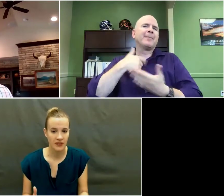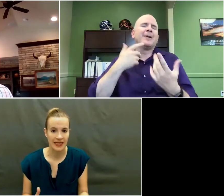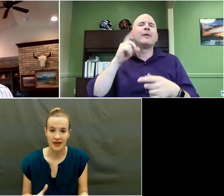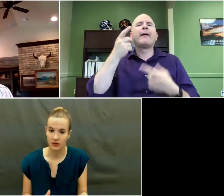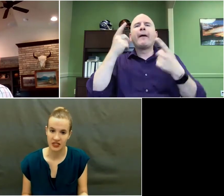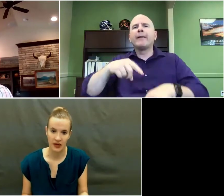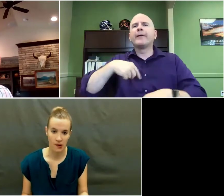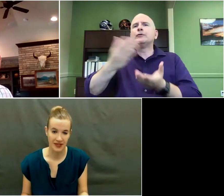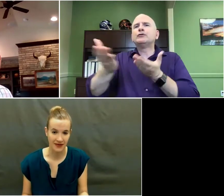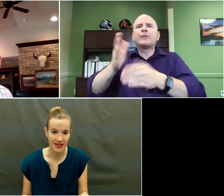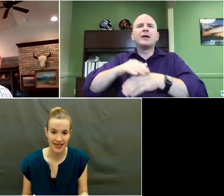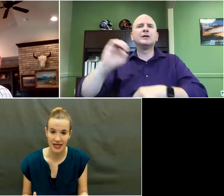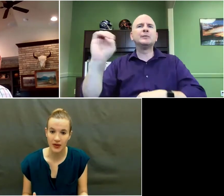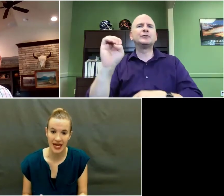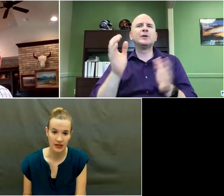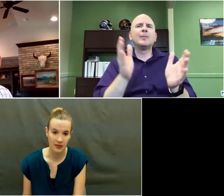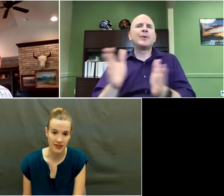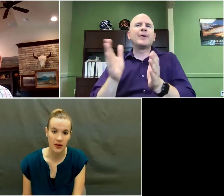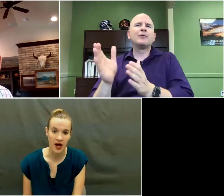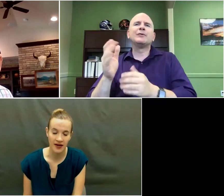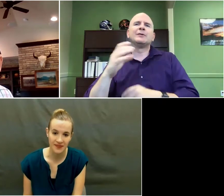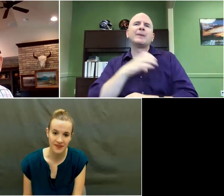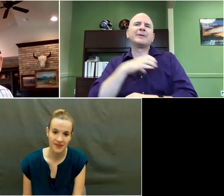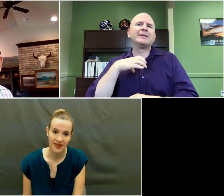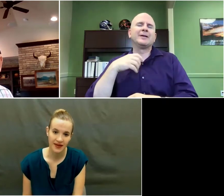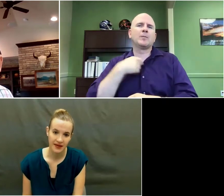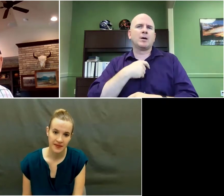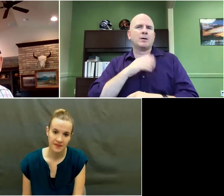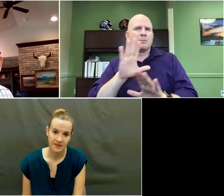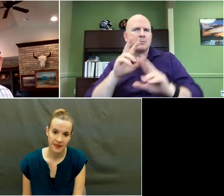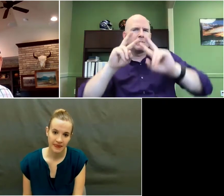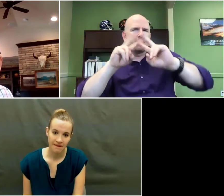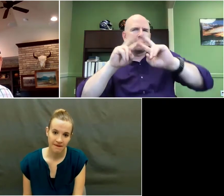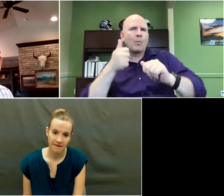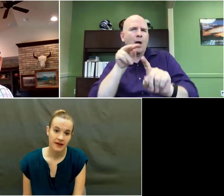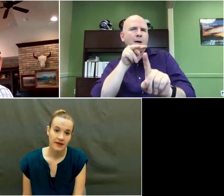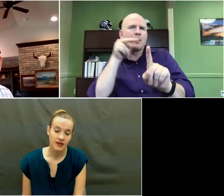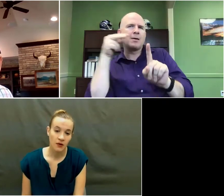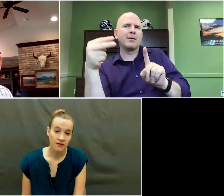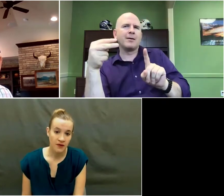in the information they were receiving. They didn't know exactly what was going on. So from